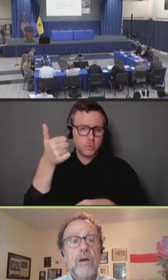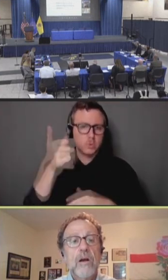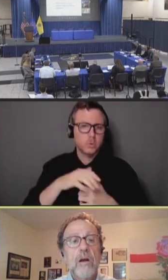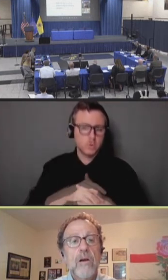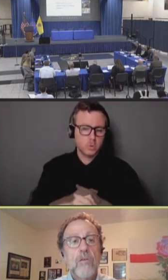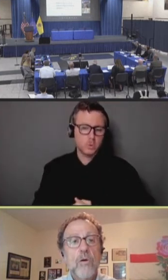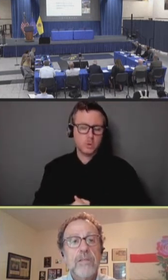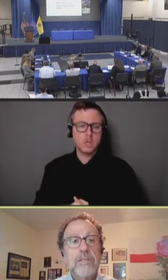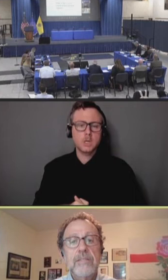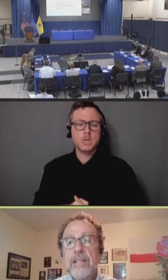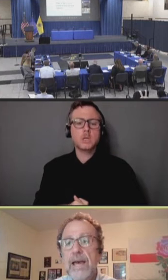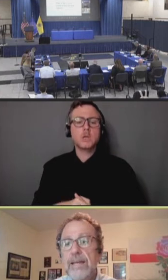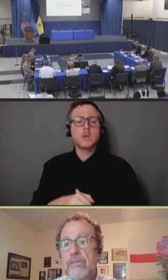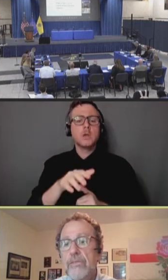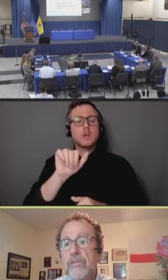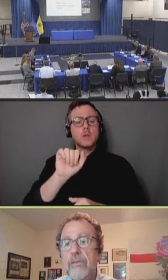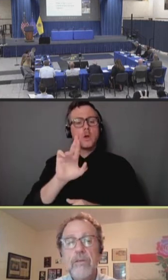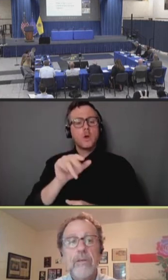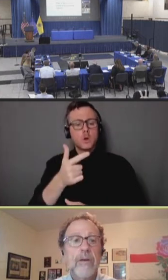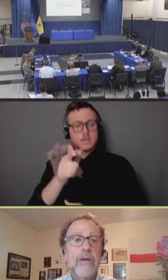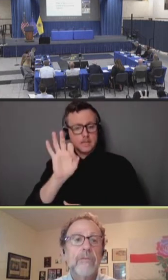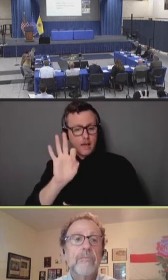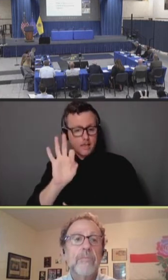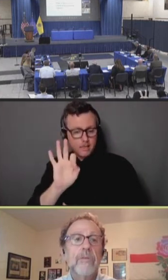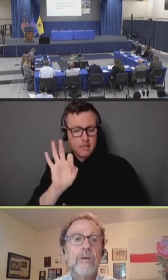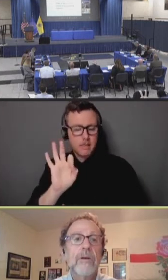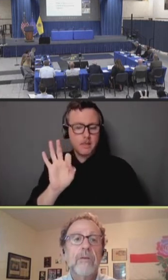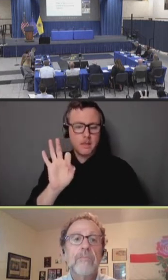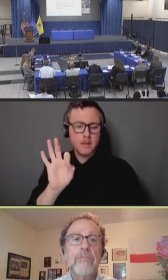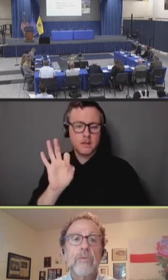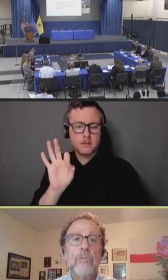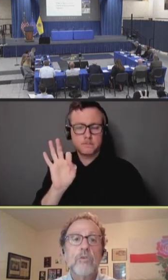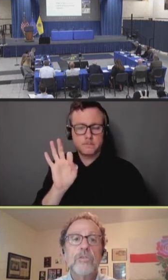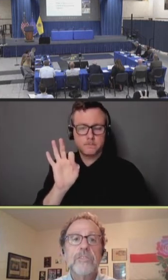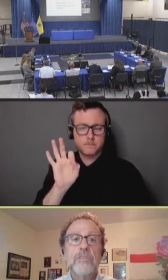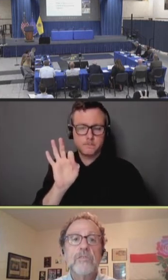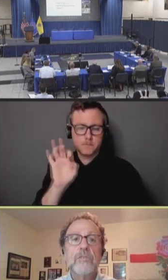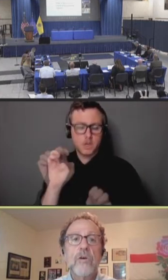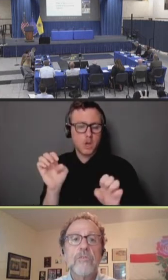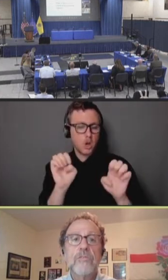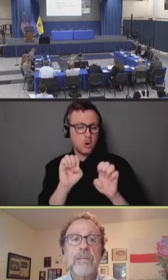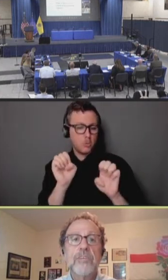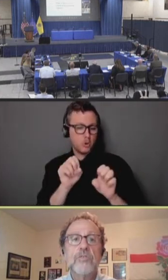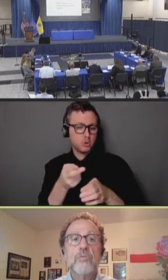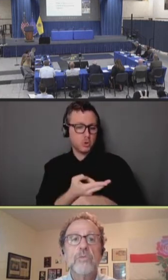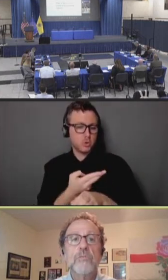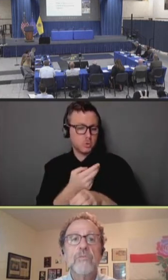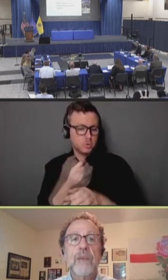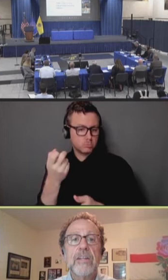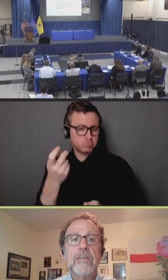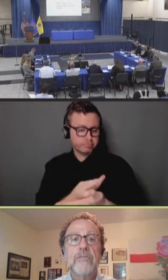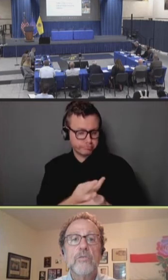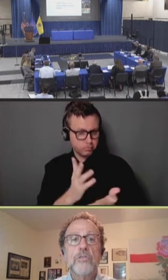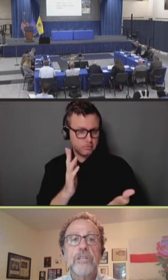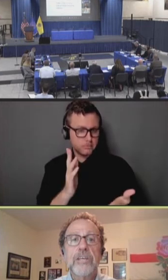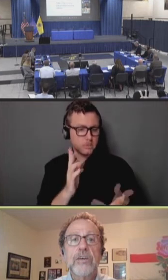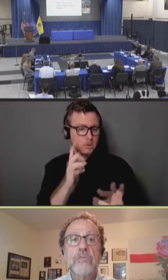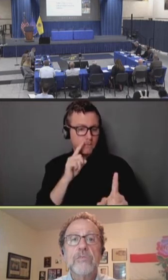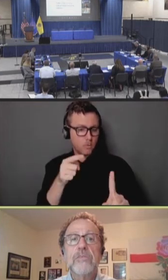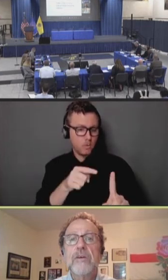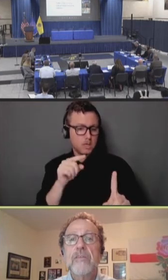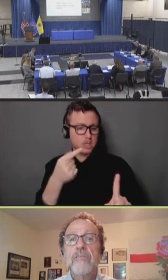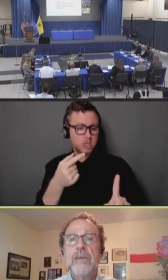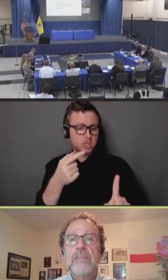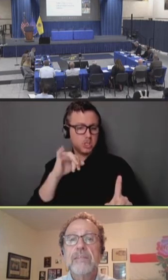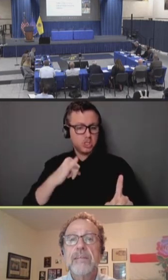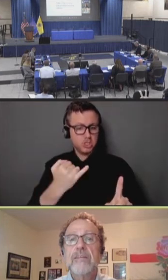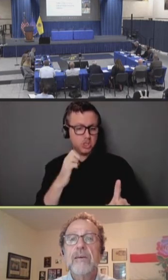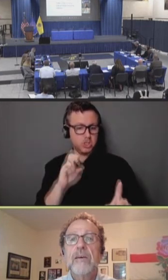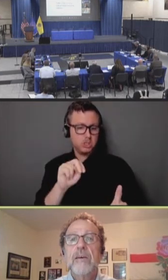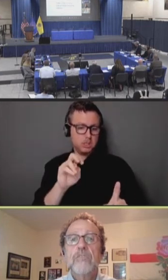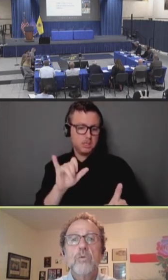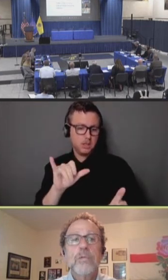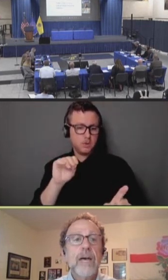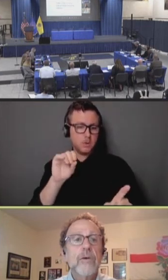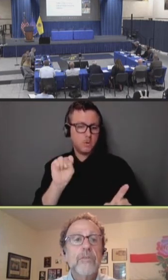On August 9th, emergency use authorization was provided for JYNNEOS vaccine to allow